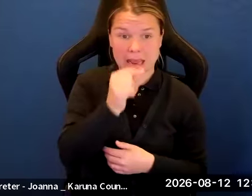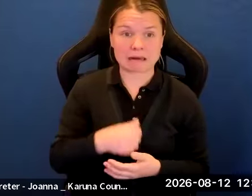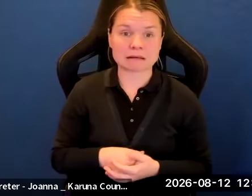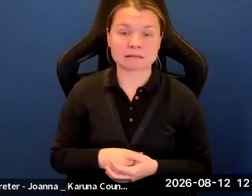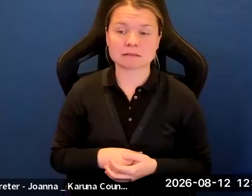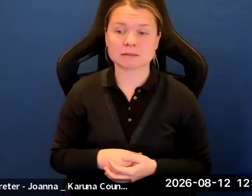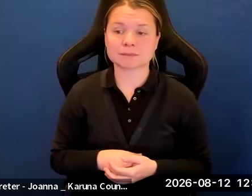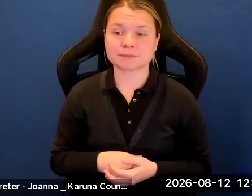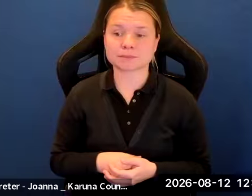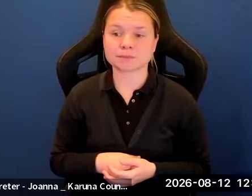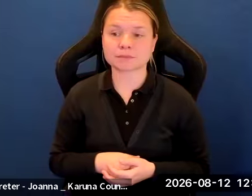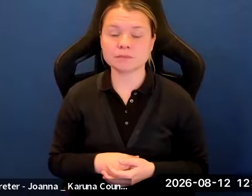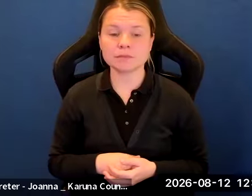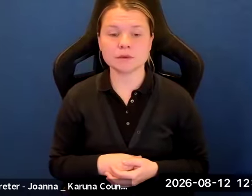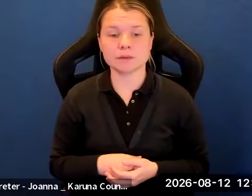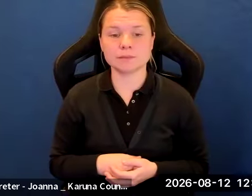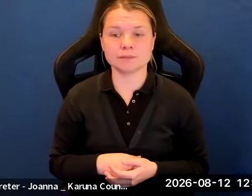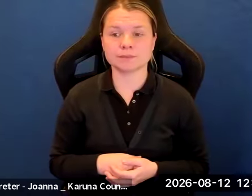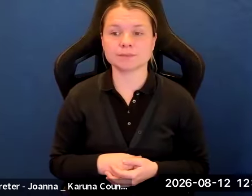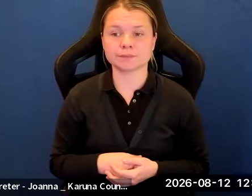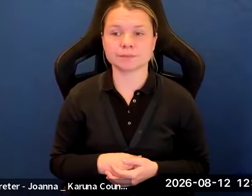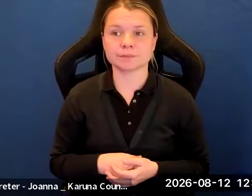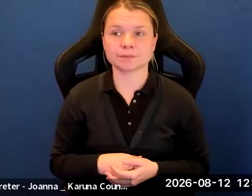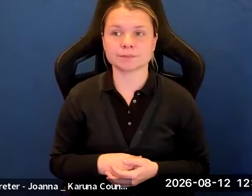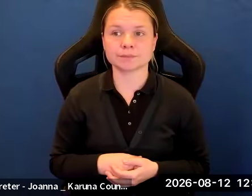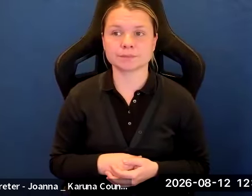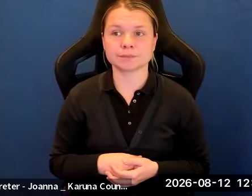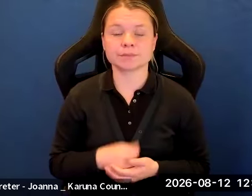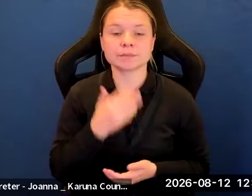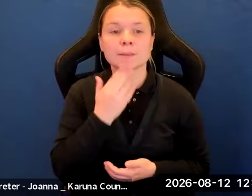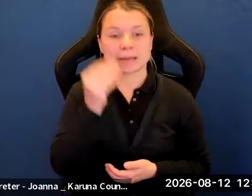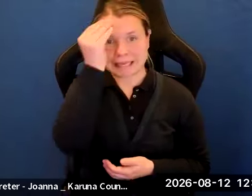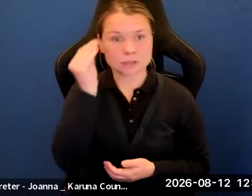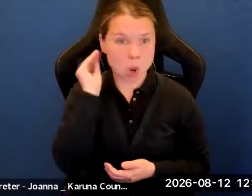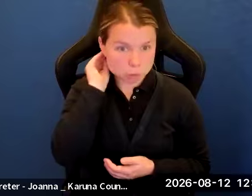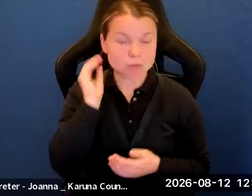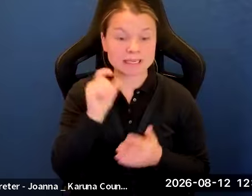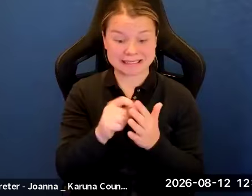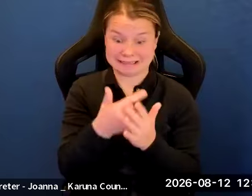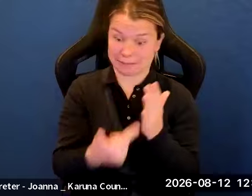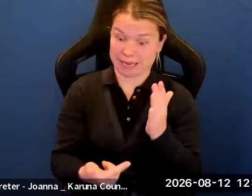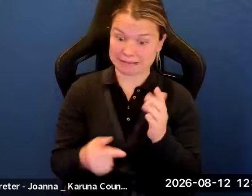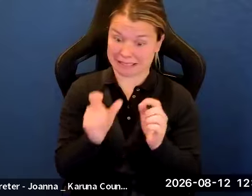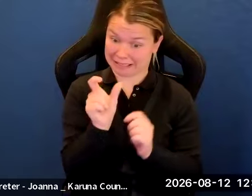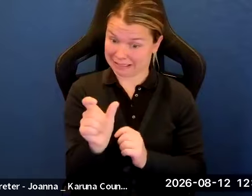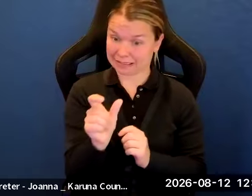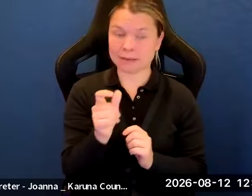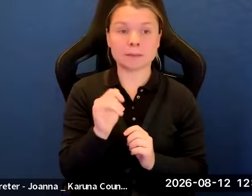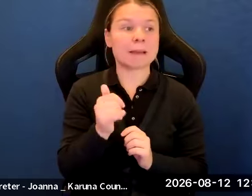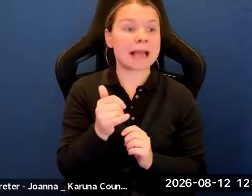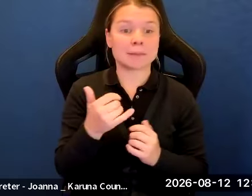. If you are not sure around that eligibility, please reach out to us